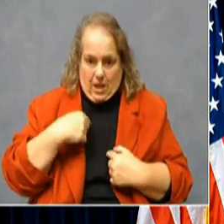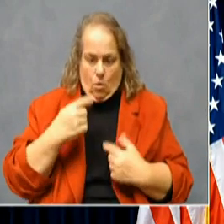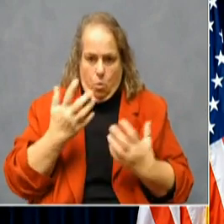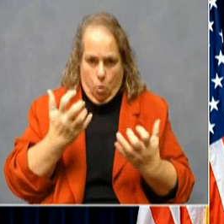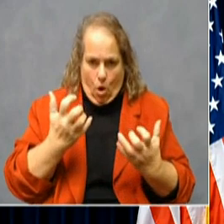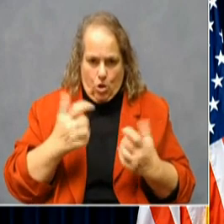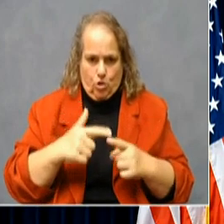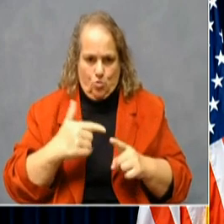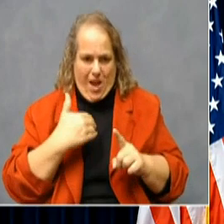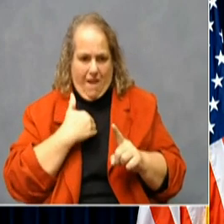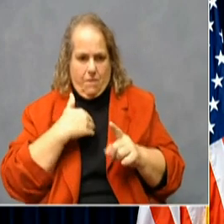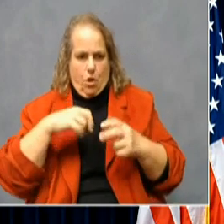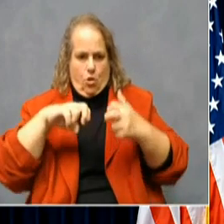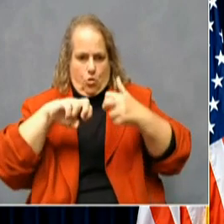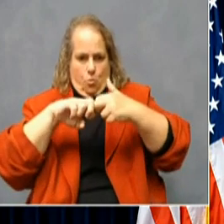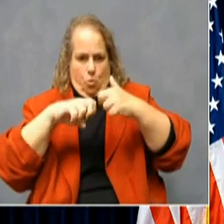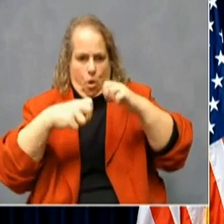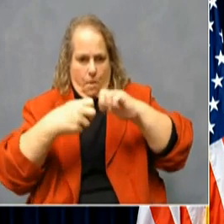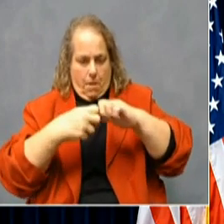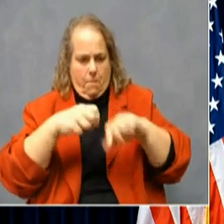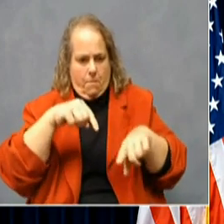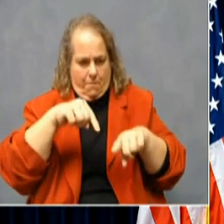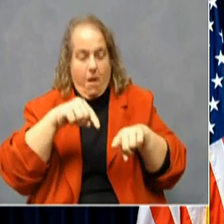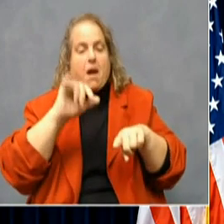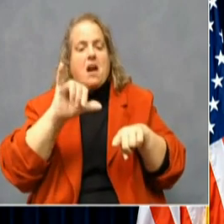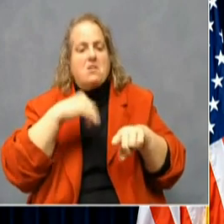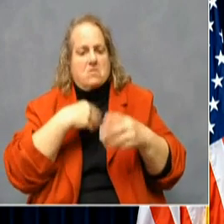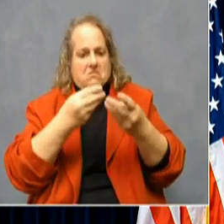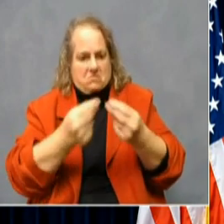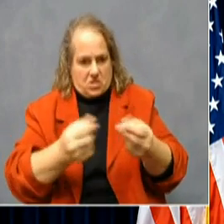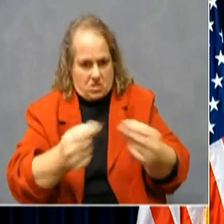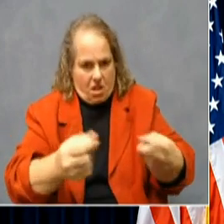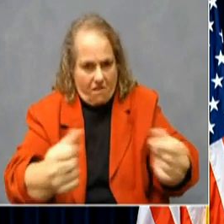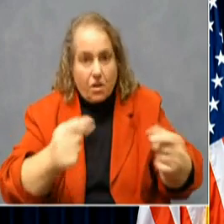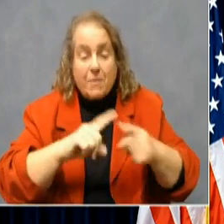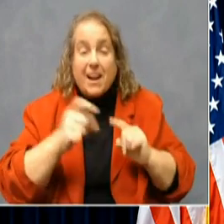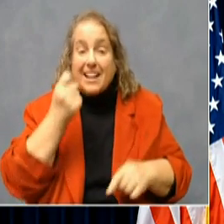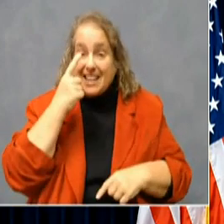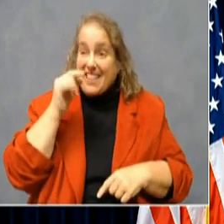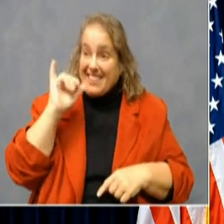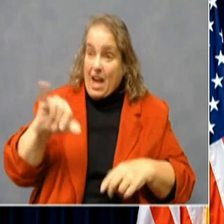a lot less vaccine early than expected, it's still coming. It's still coming.